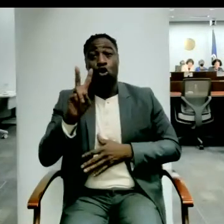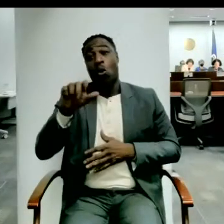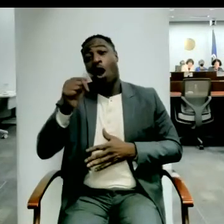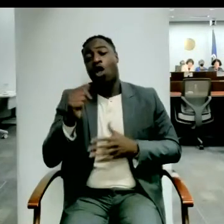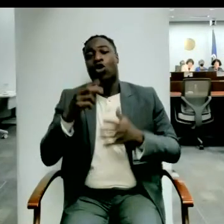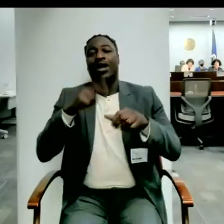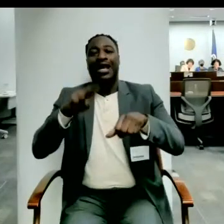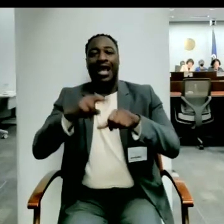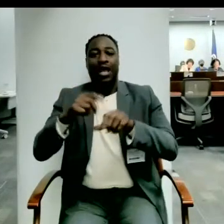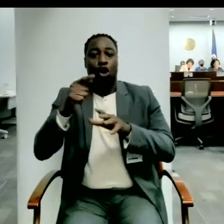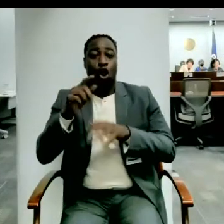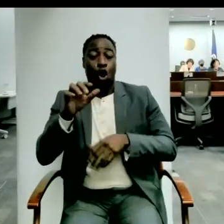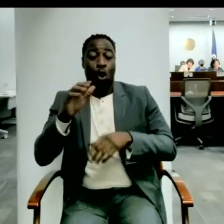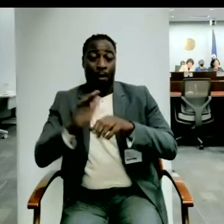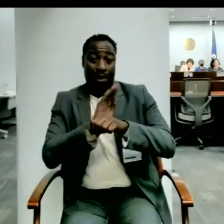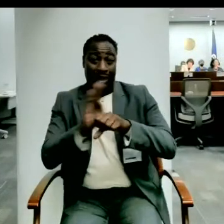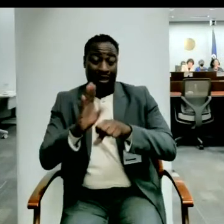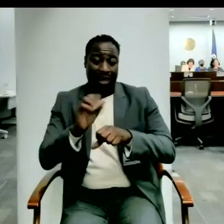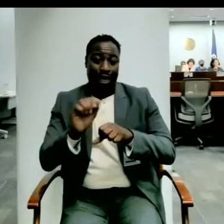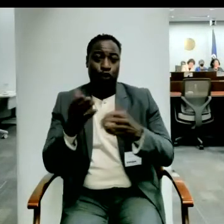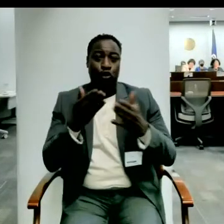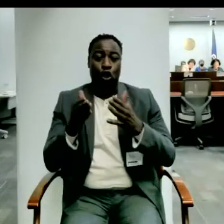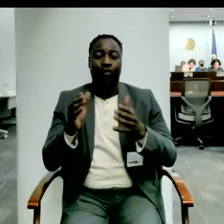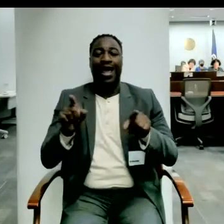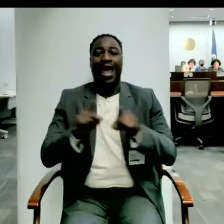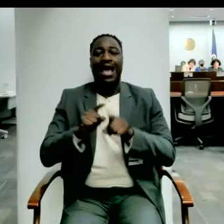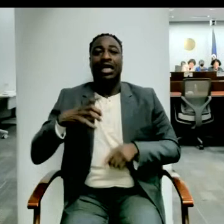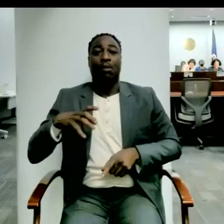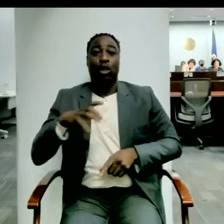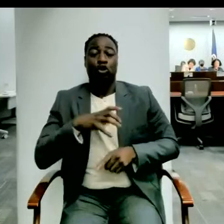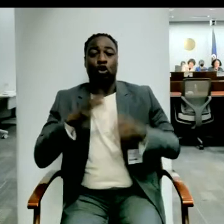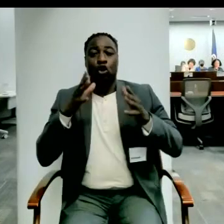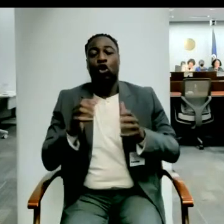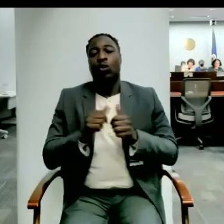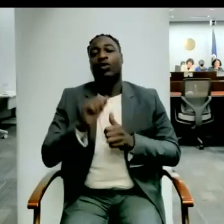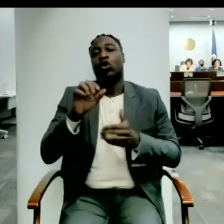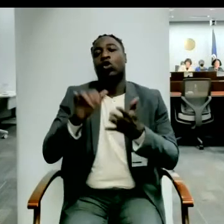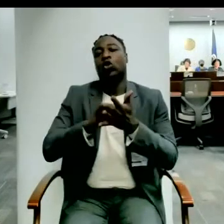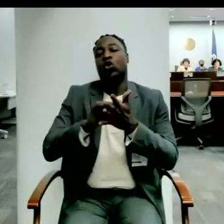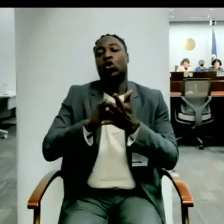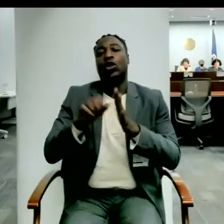firms and served as a Commissioner at the New York State civil service. Welcome.